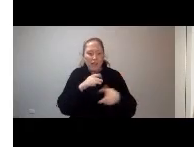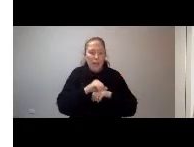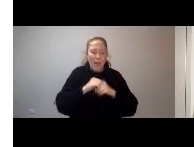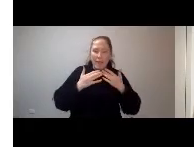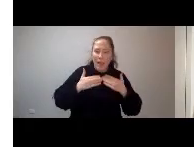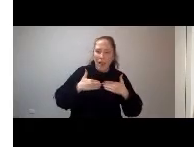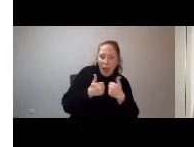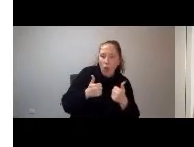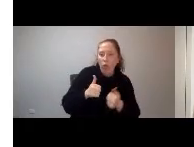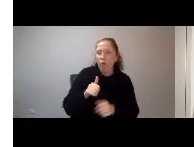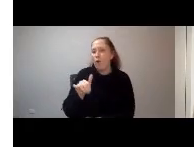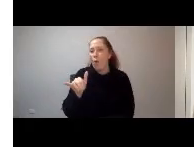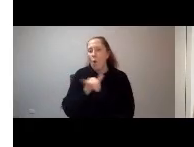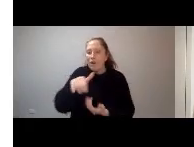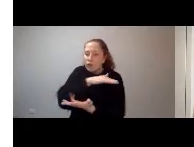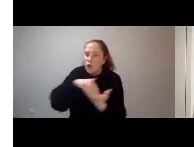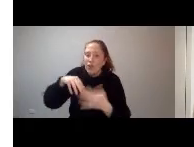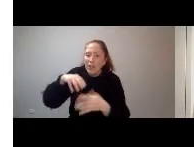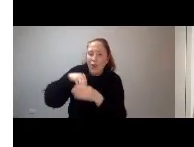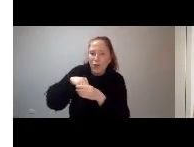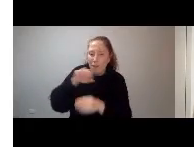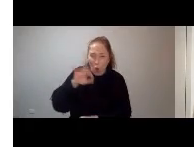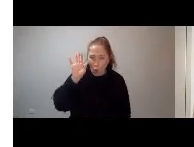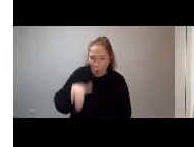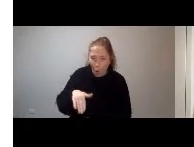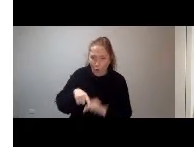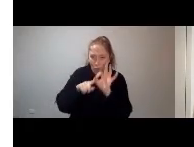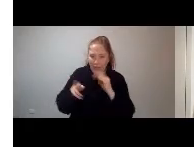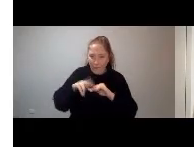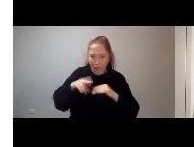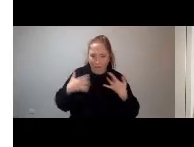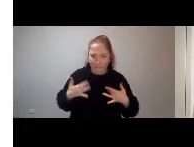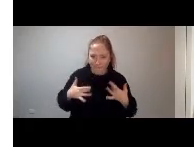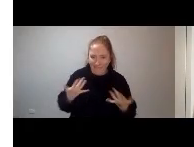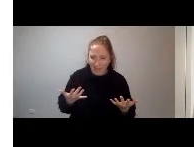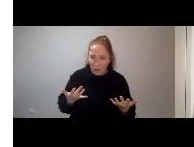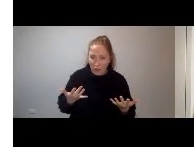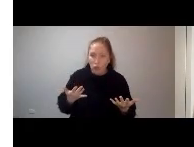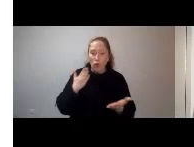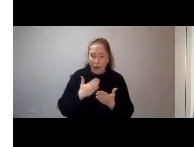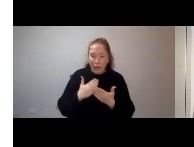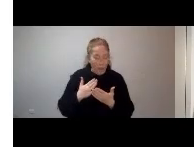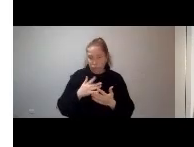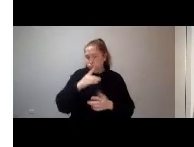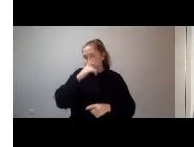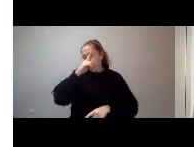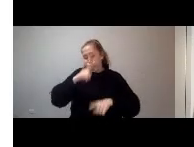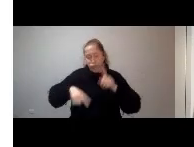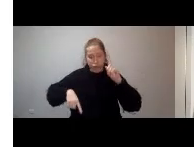for quality of life outcomes. So, it's incredibly hard to measure the outcomes that you're trying to seek